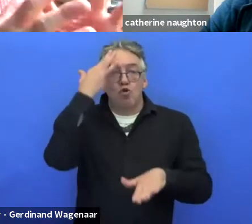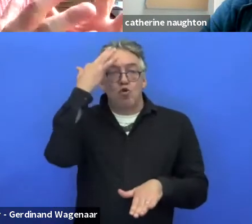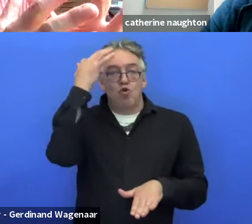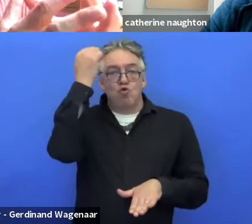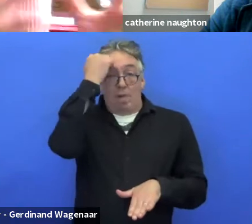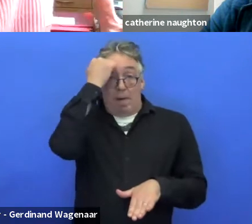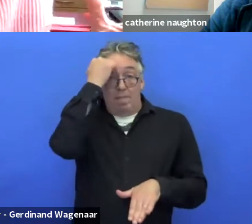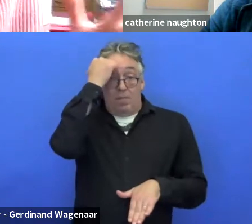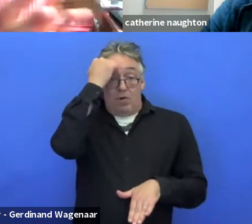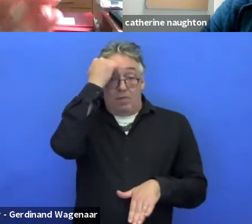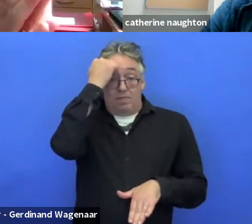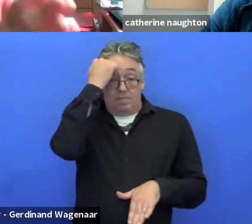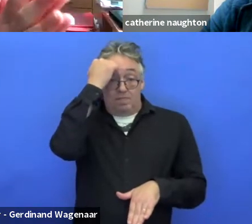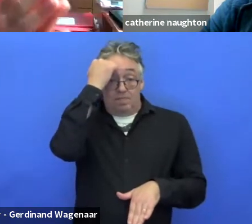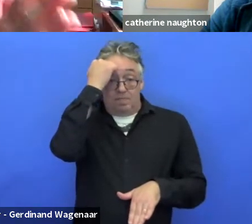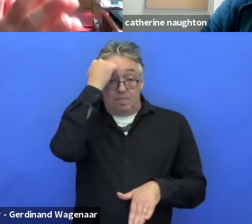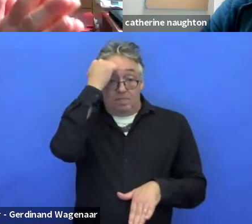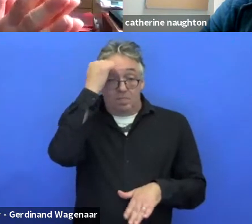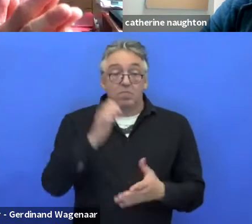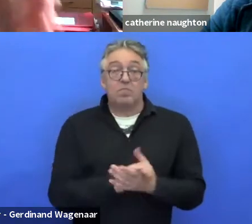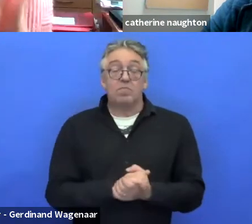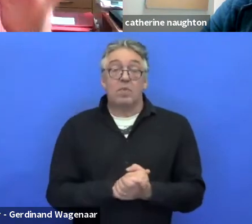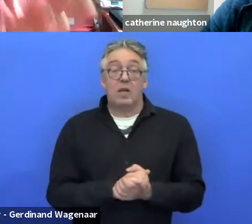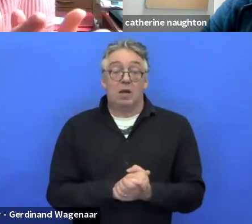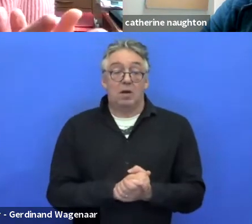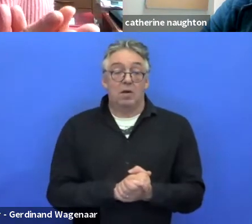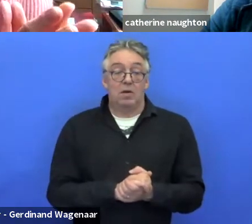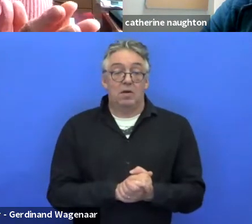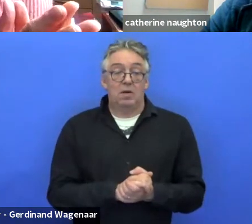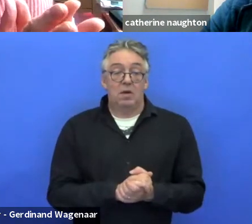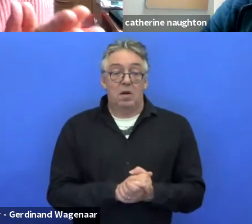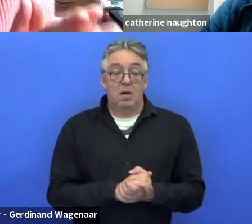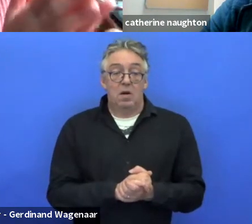We have a large number but we'll help as much as we can